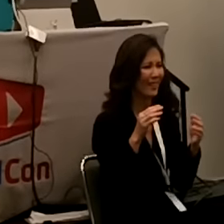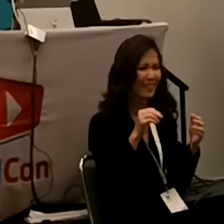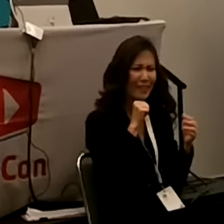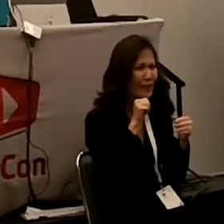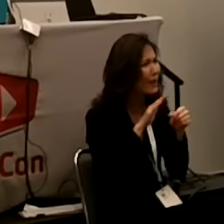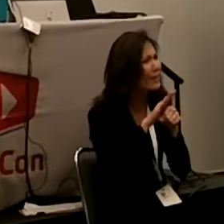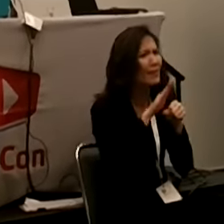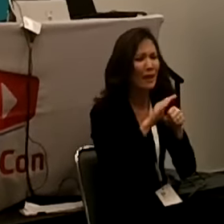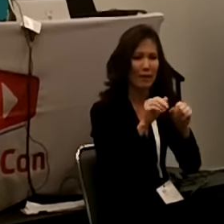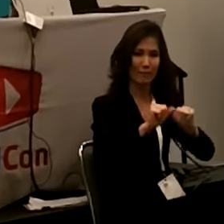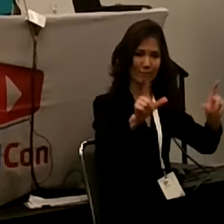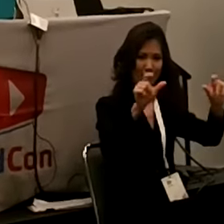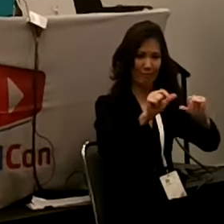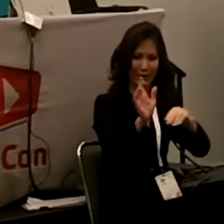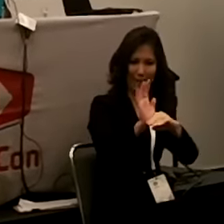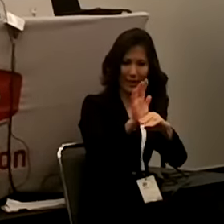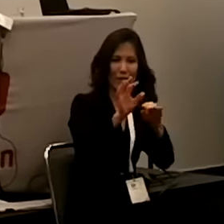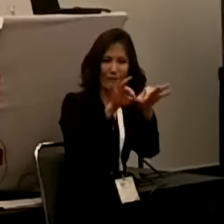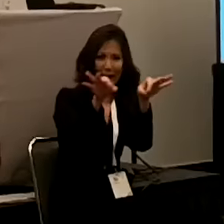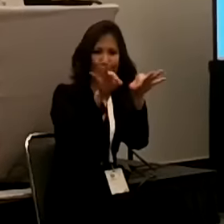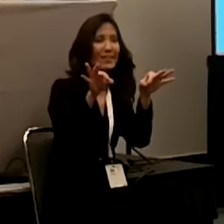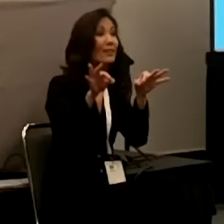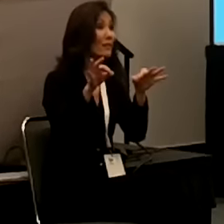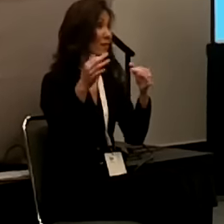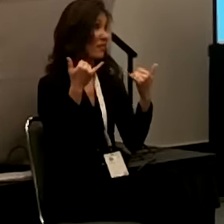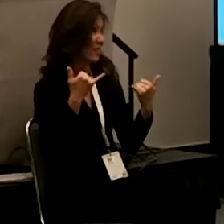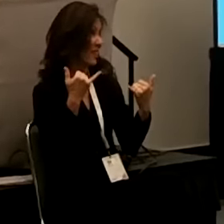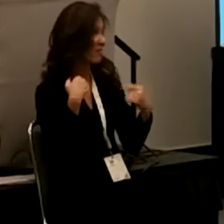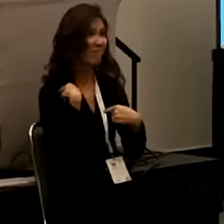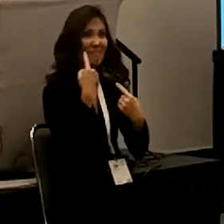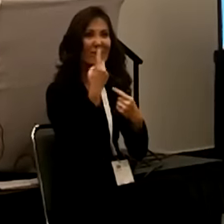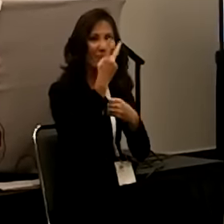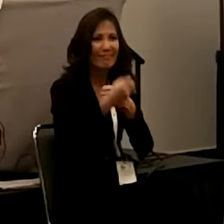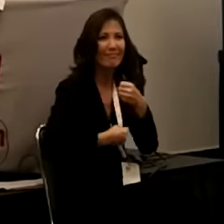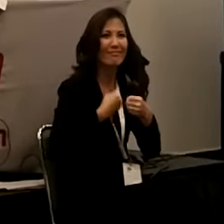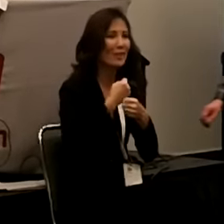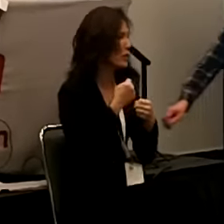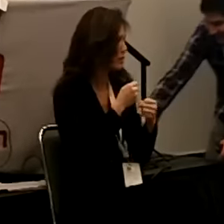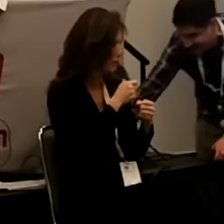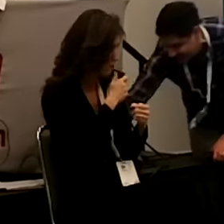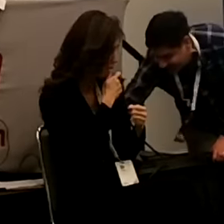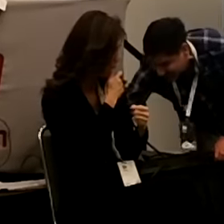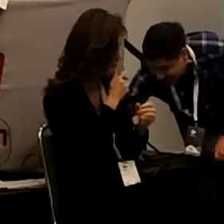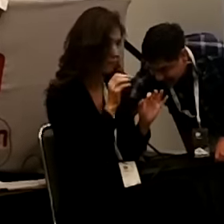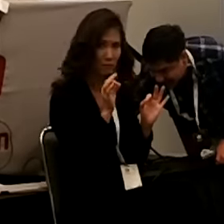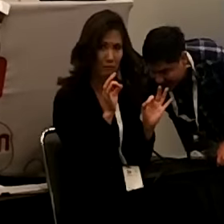for the fact that this is happening for a second year in a row. Thank you, Hank and John. Oh, hello. Are we good?